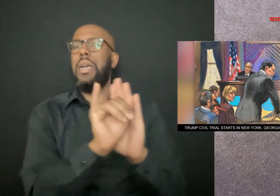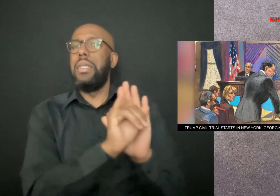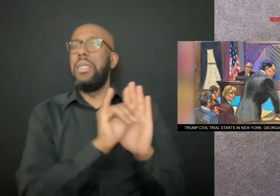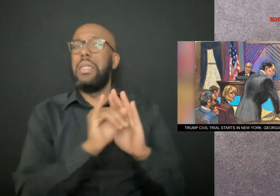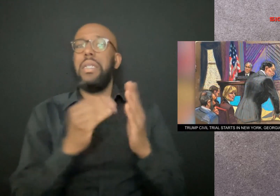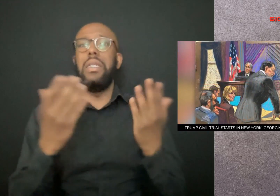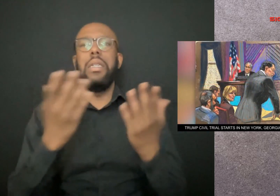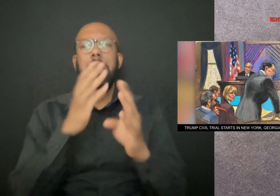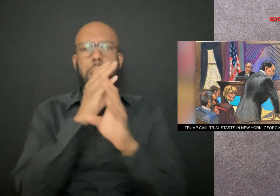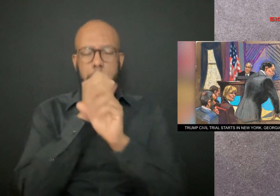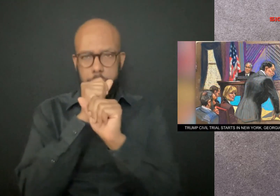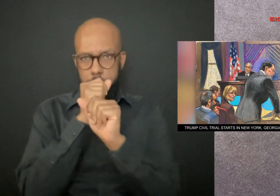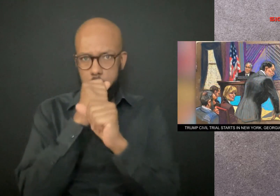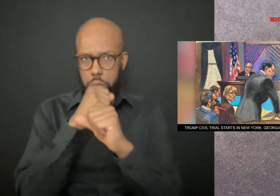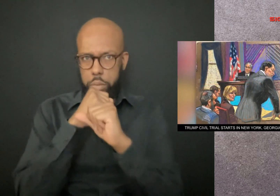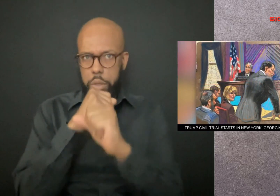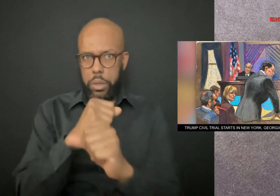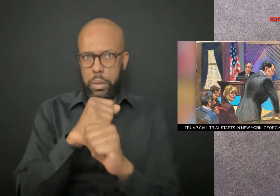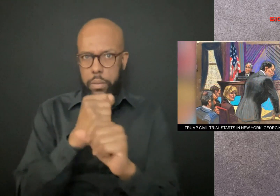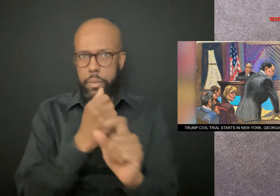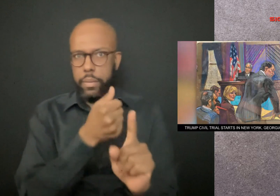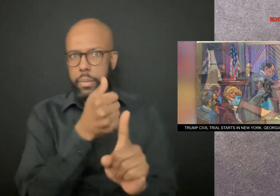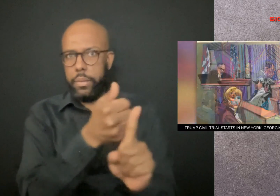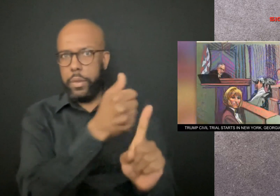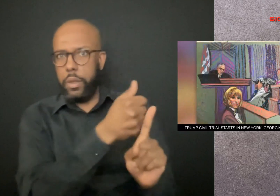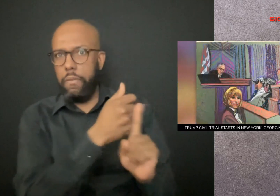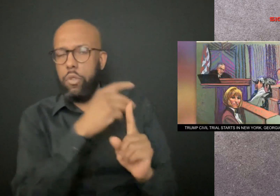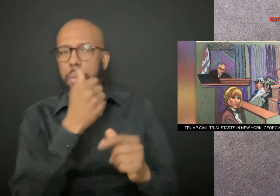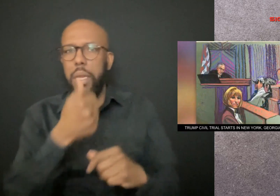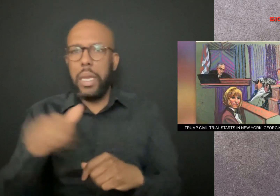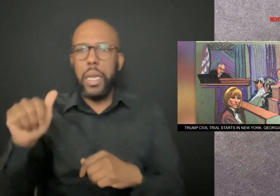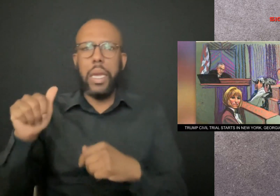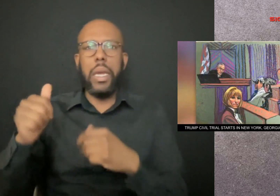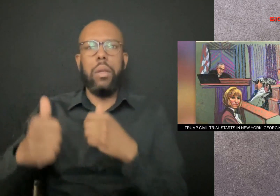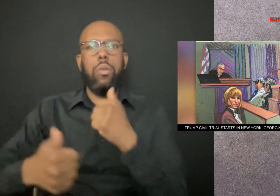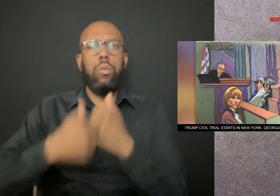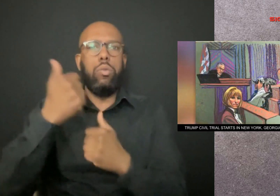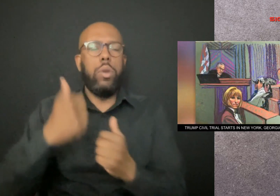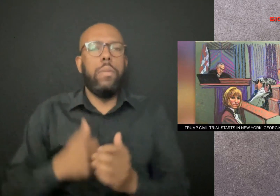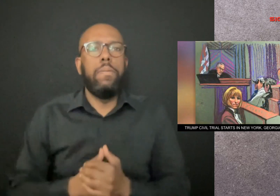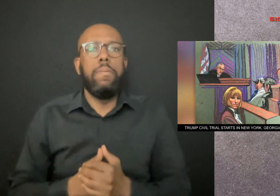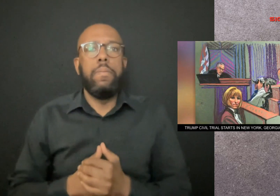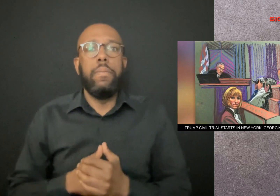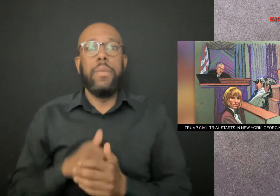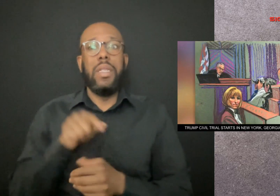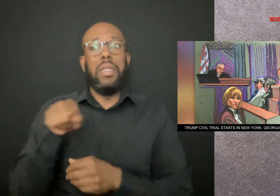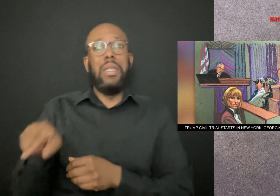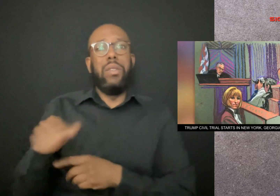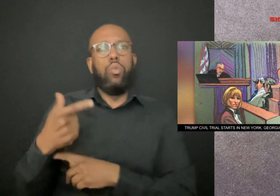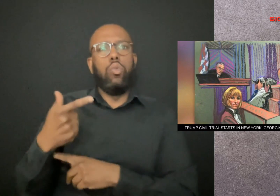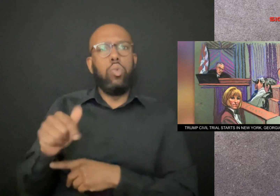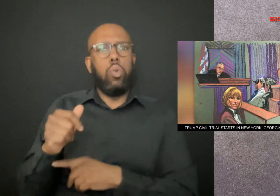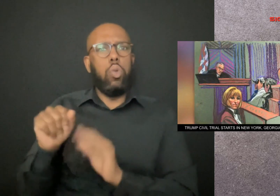once the jury is seated their identity will remain anonymous to protect them from any potential threats